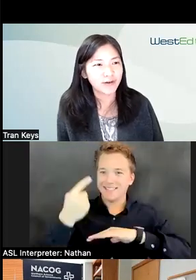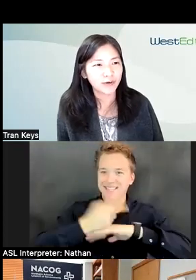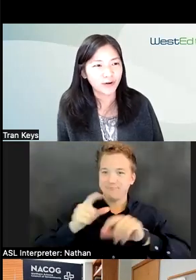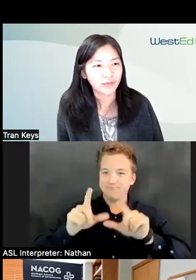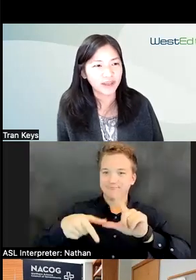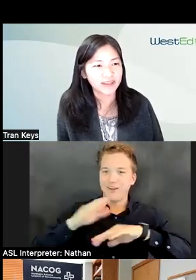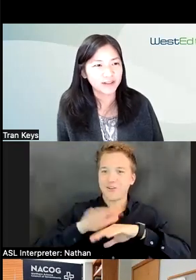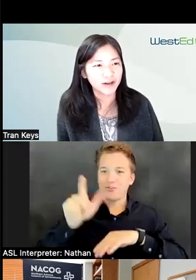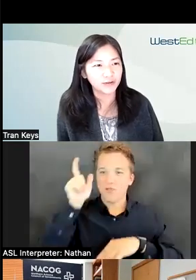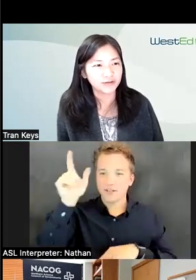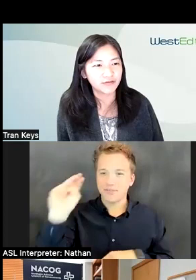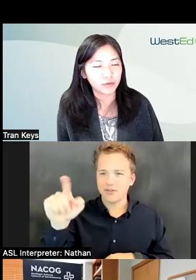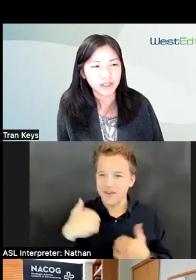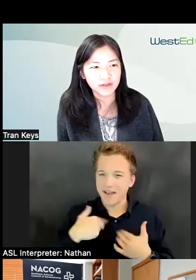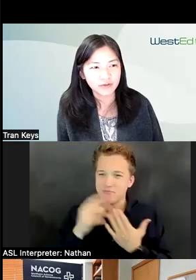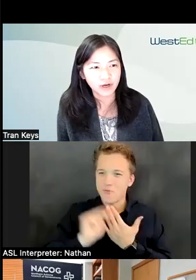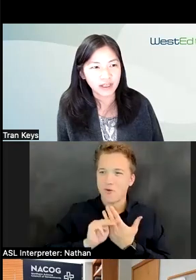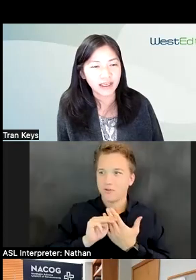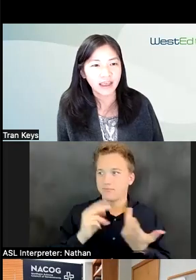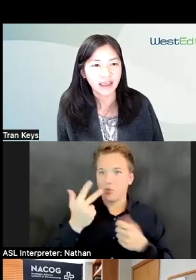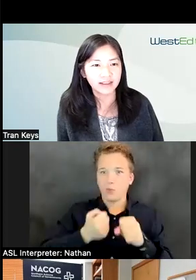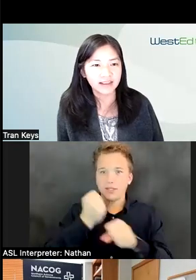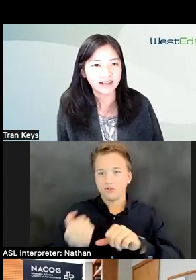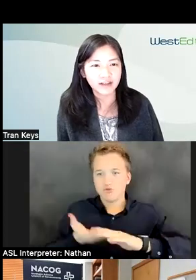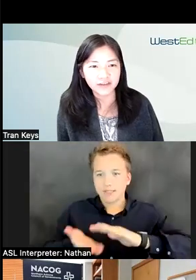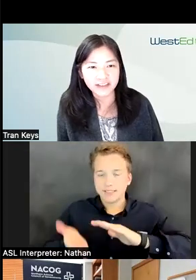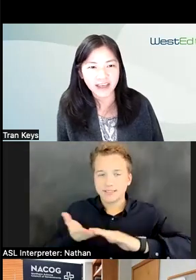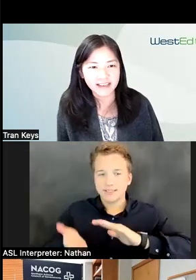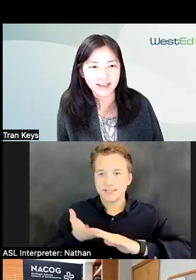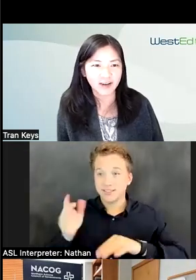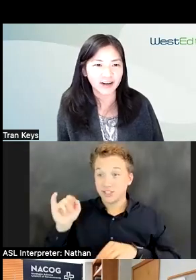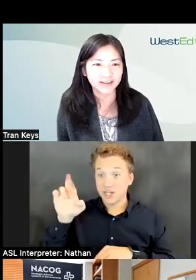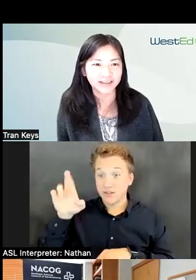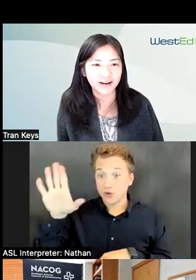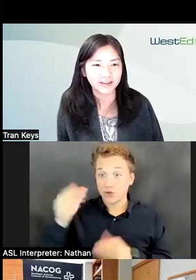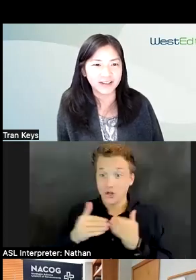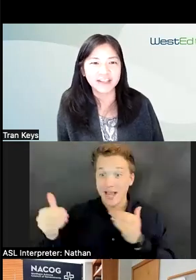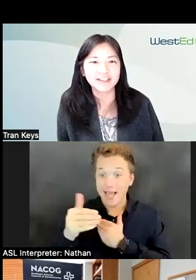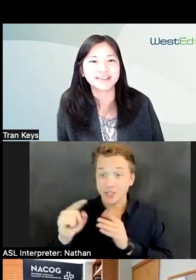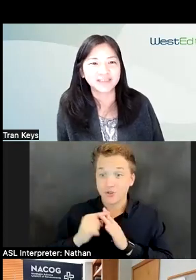program that's three years running, and in Jennifer's case, Head Start, continuously